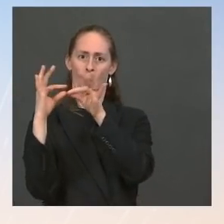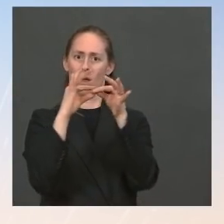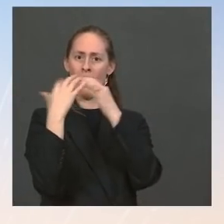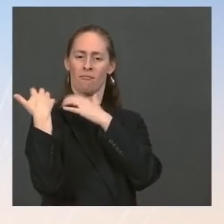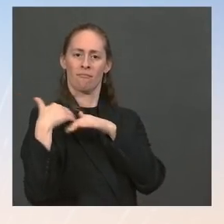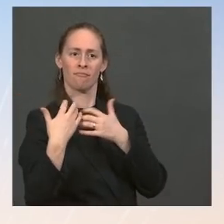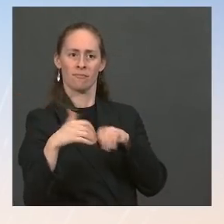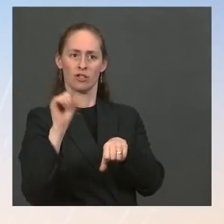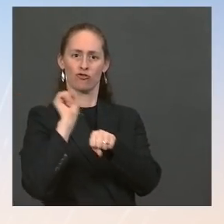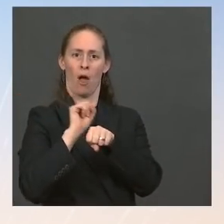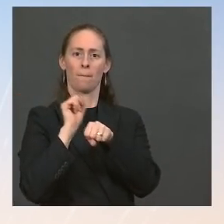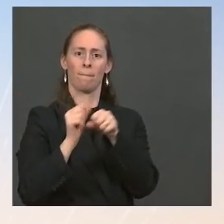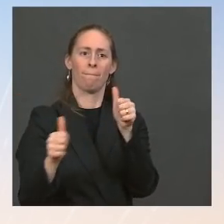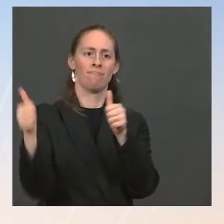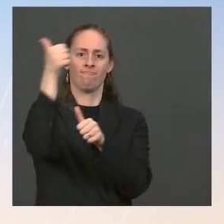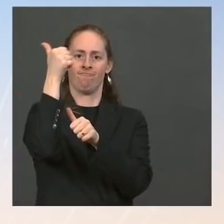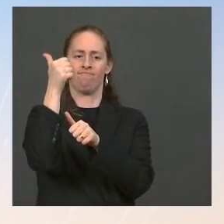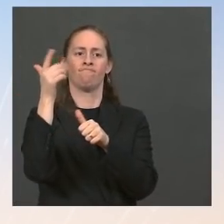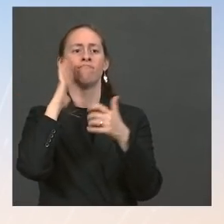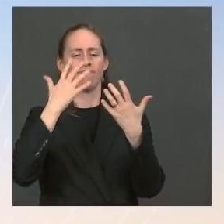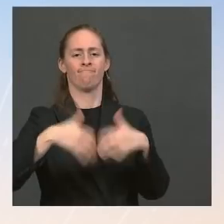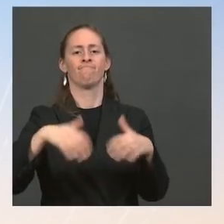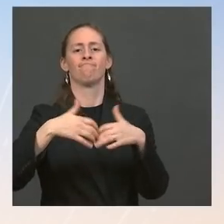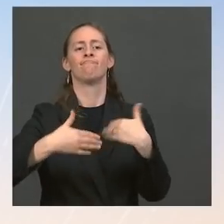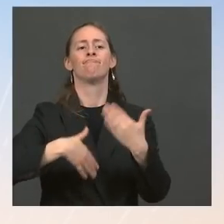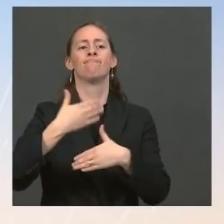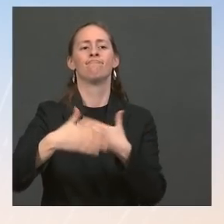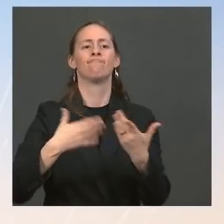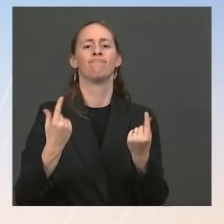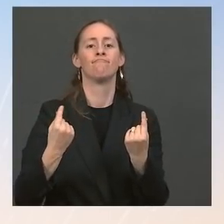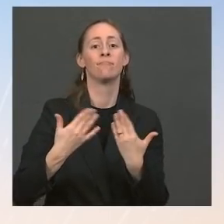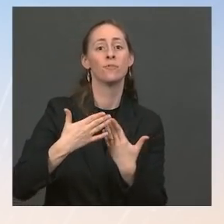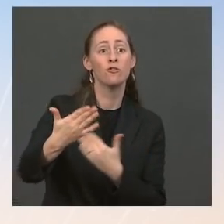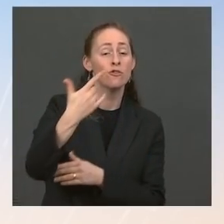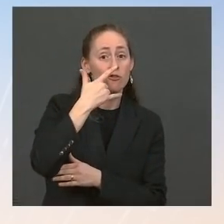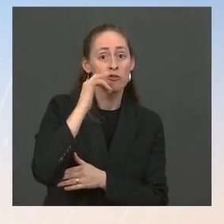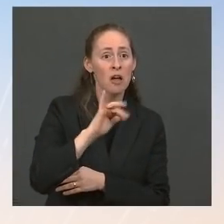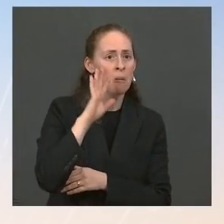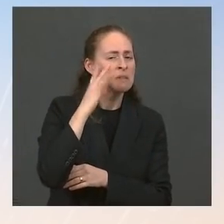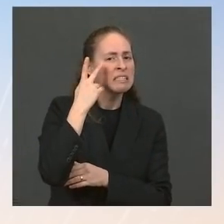in terms of immediate impact, in the days and the weeks ahead. Obviously, some governors and mayors